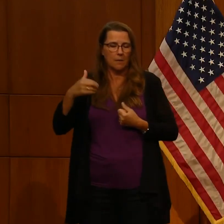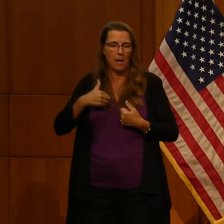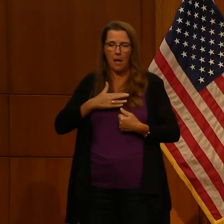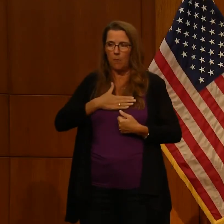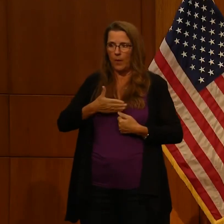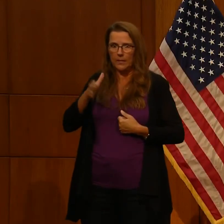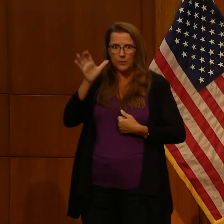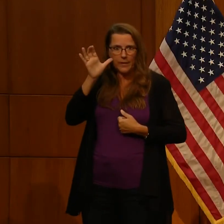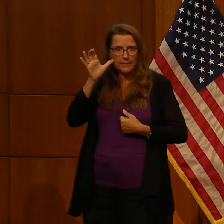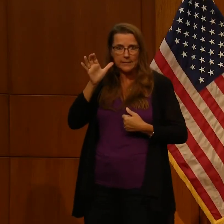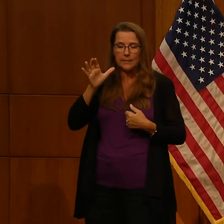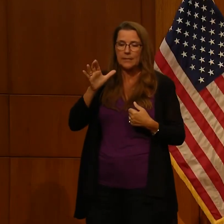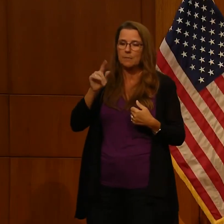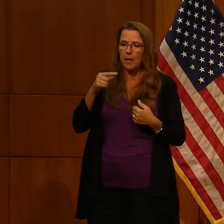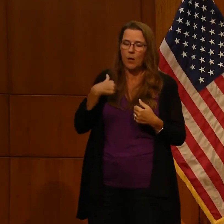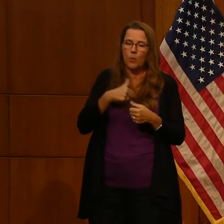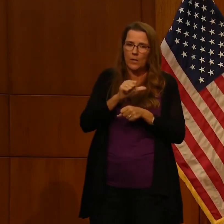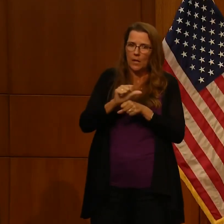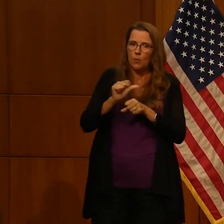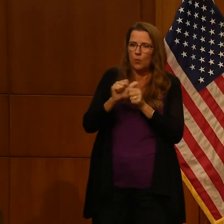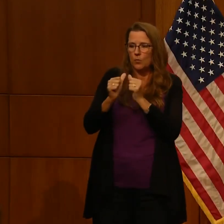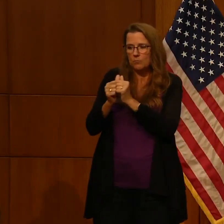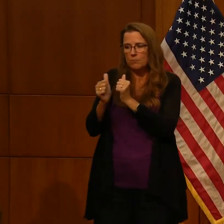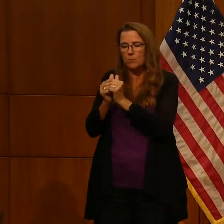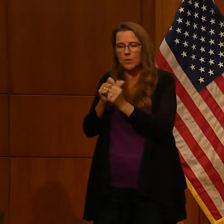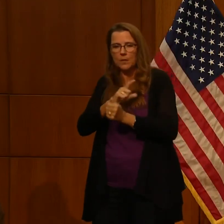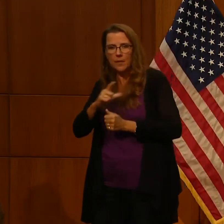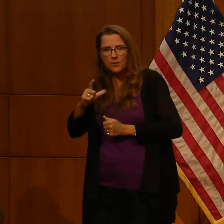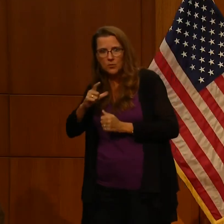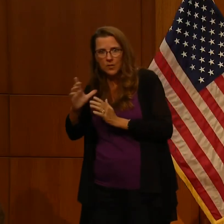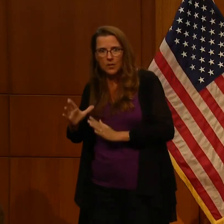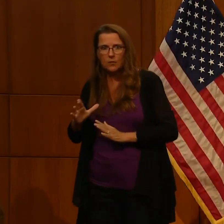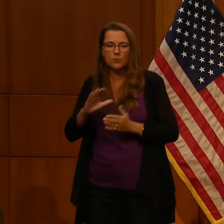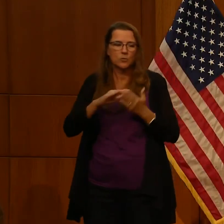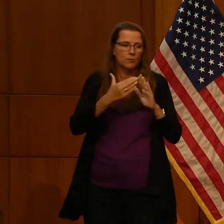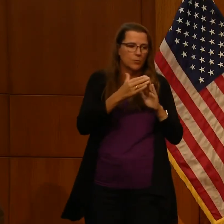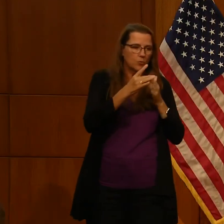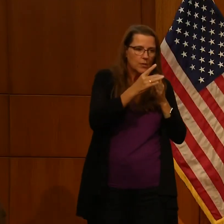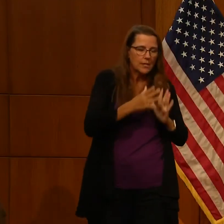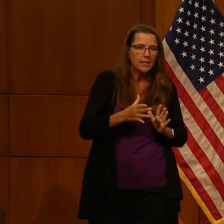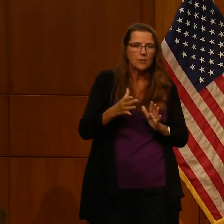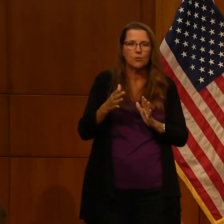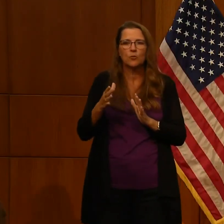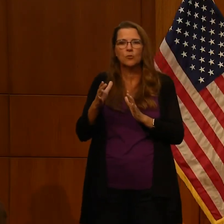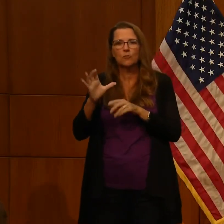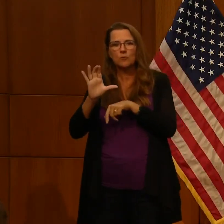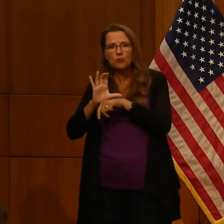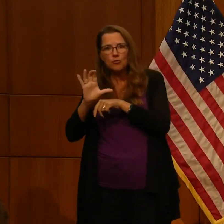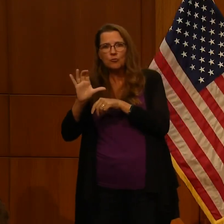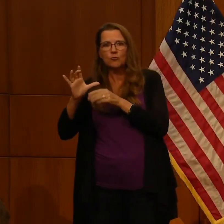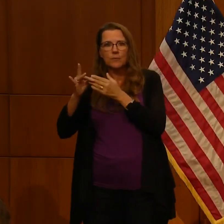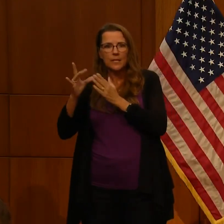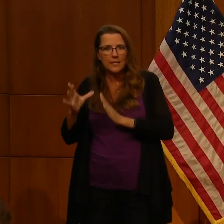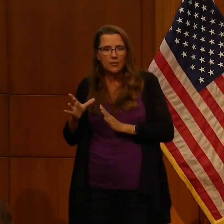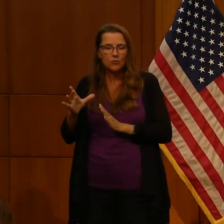PEOPLE TO BUY INTO THAT CONCEPT, AND I'M ALL OPEN EARS. AND WE CAN WORK TOGETHER WITH